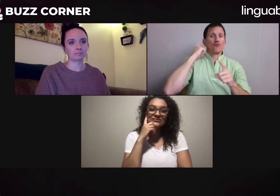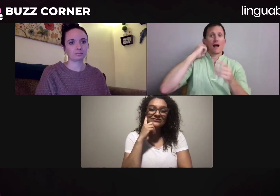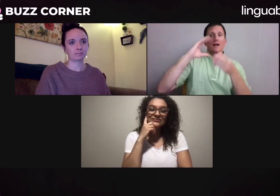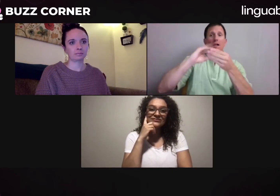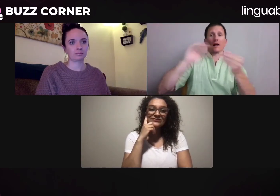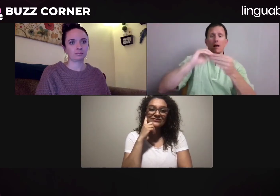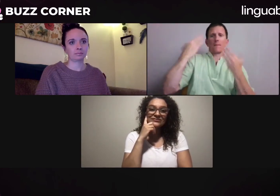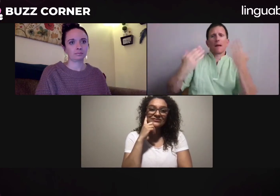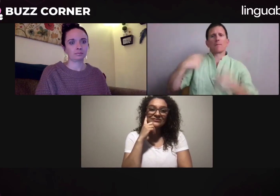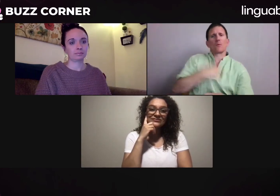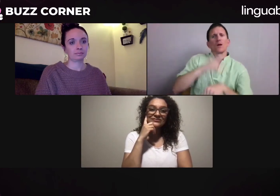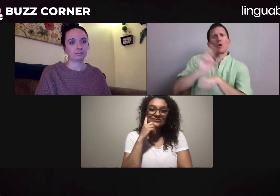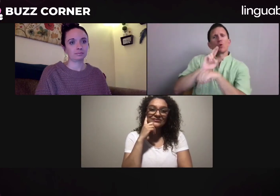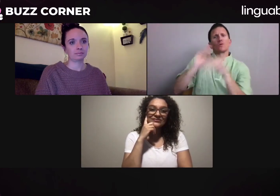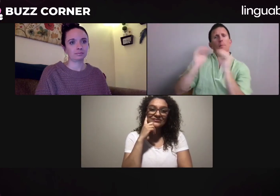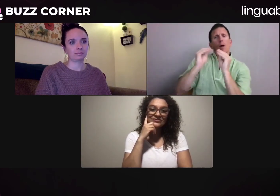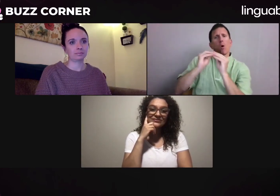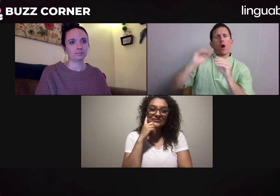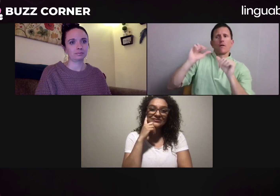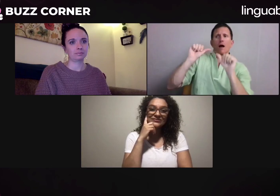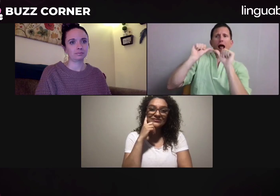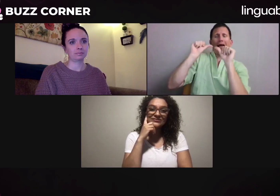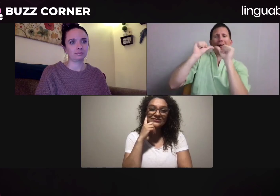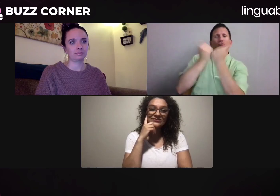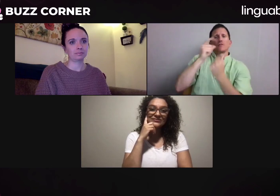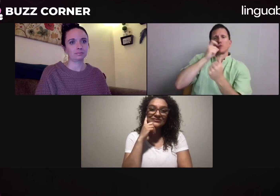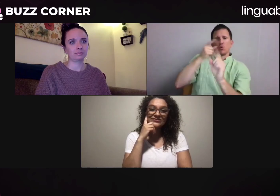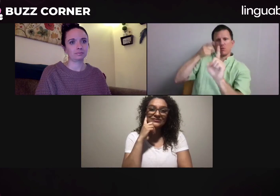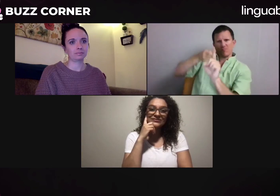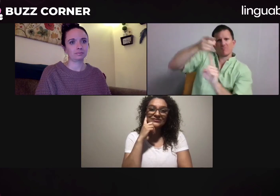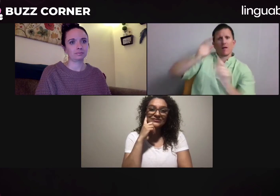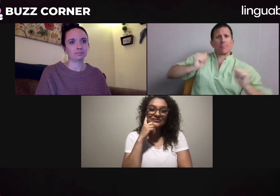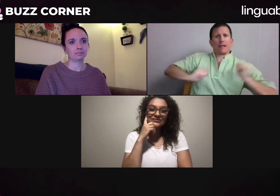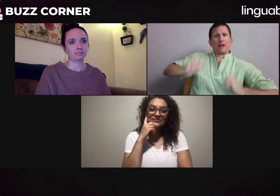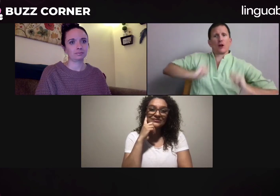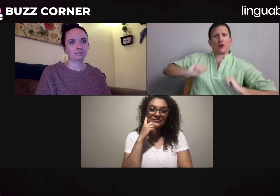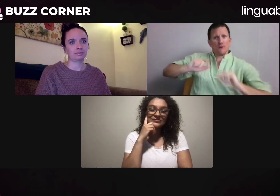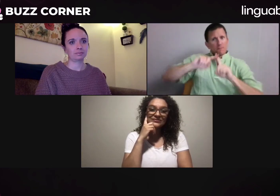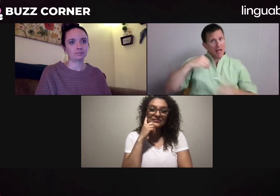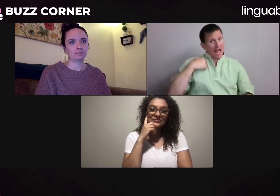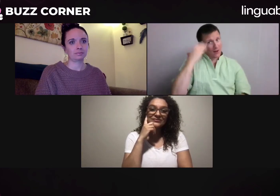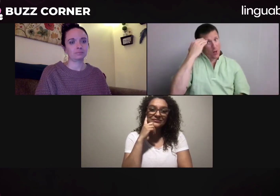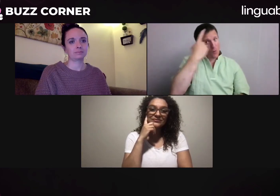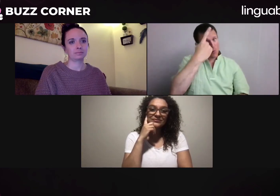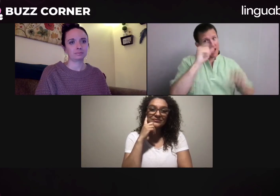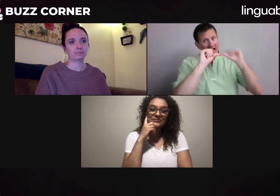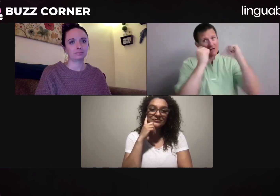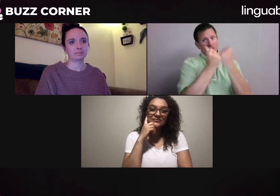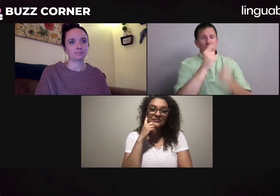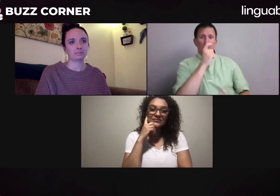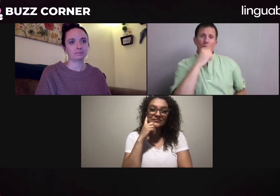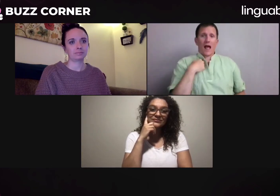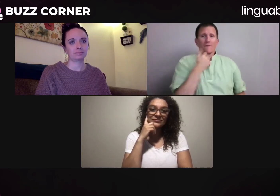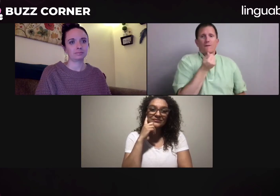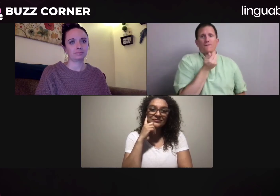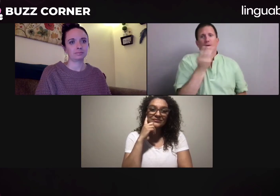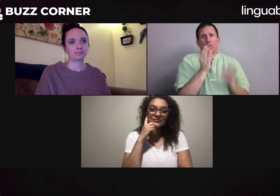When I saw that you said maybe we needed to use more agencies who specialize in theater, and I know one agency who has a couple of interpreters